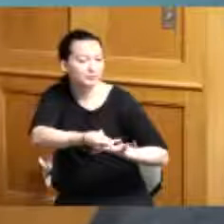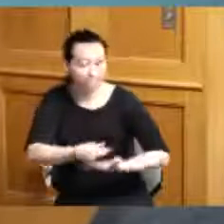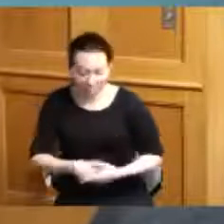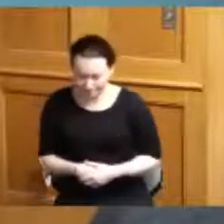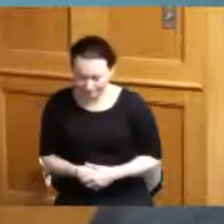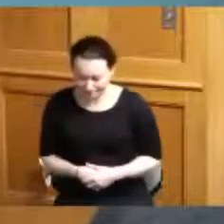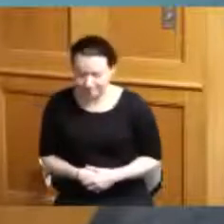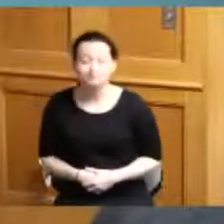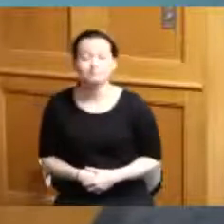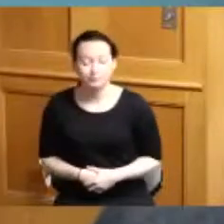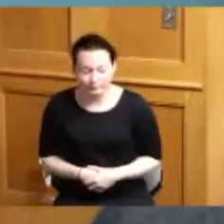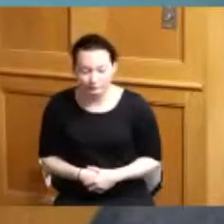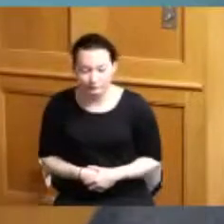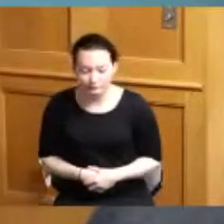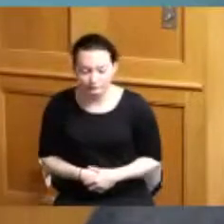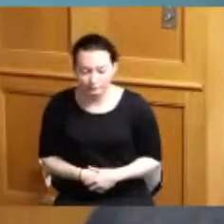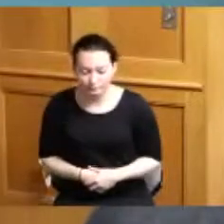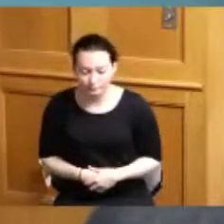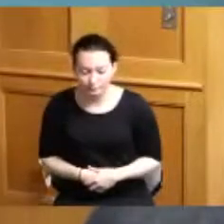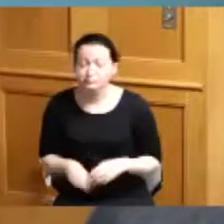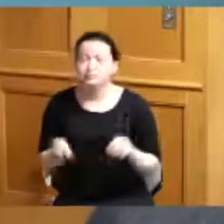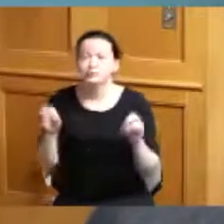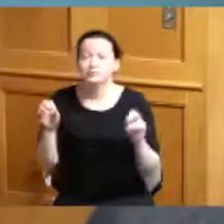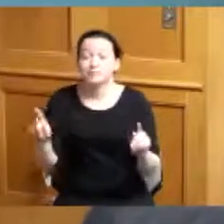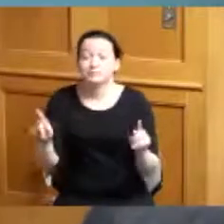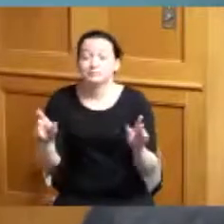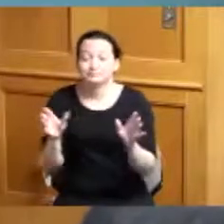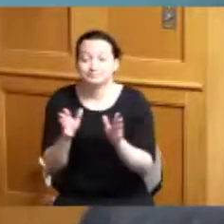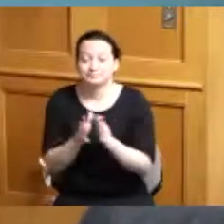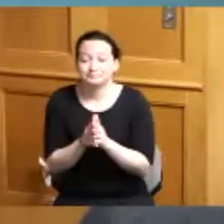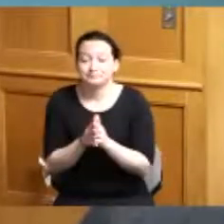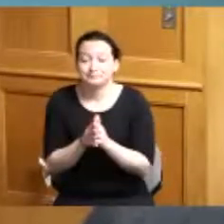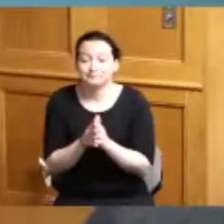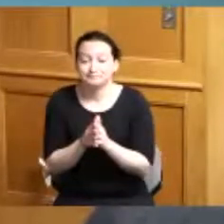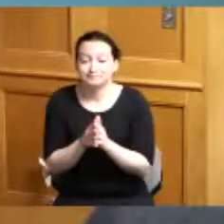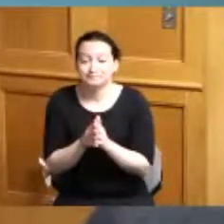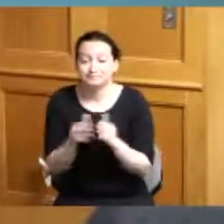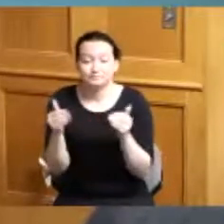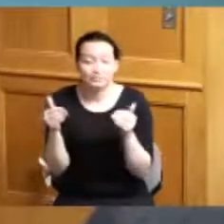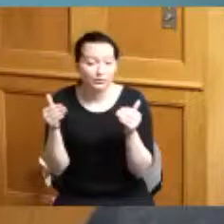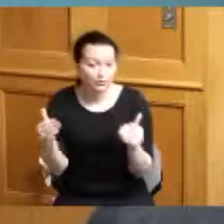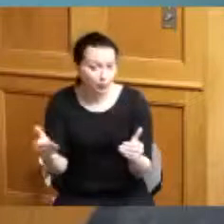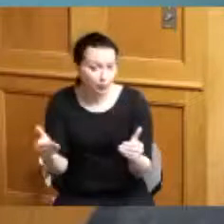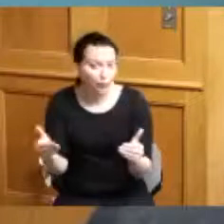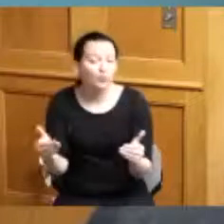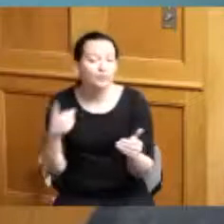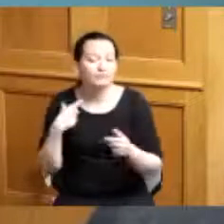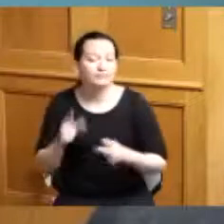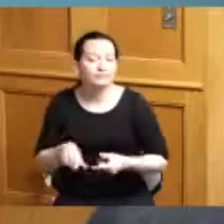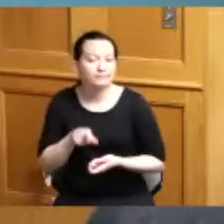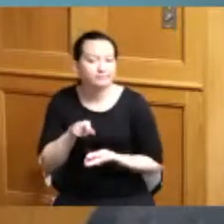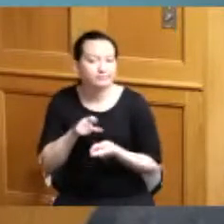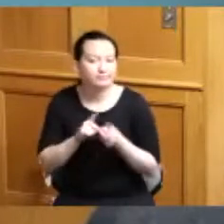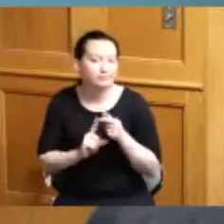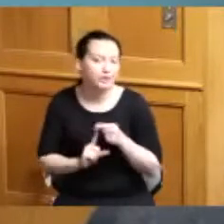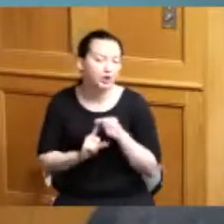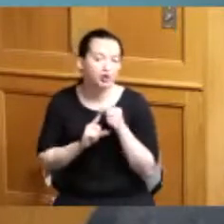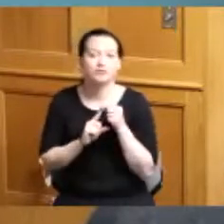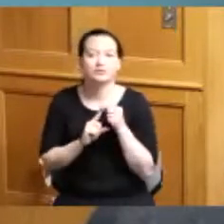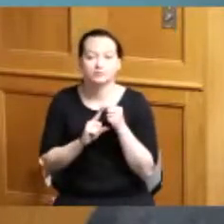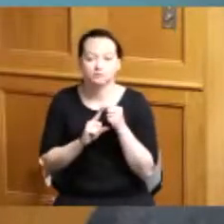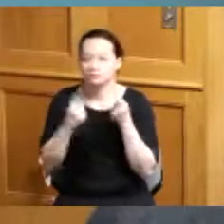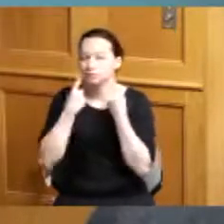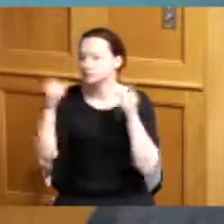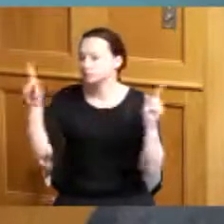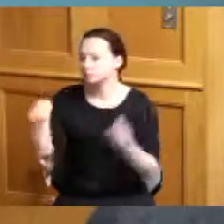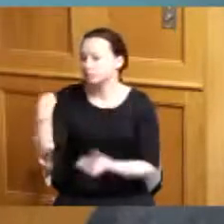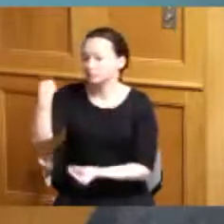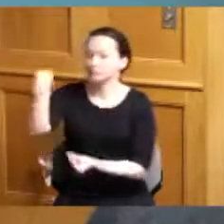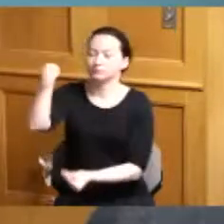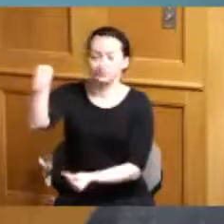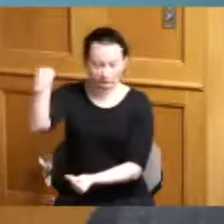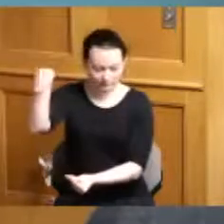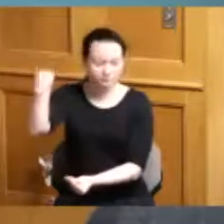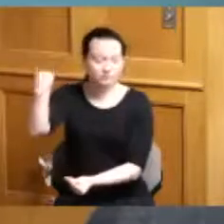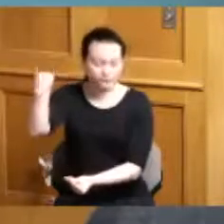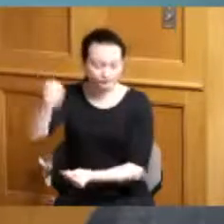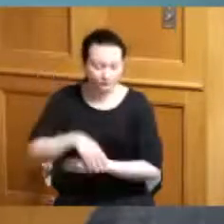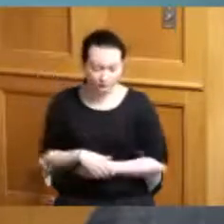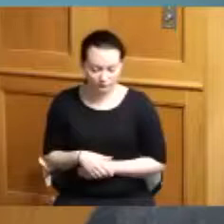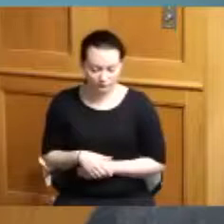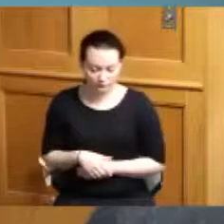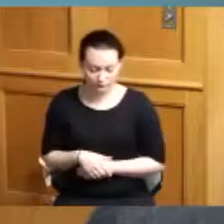okay we're going to we're going to move forward we do have a special proclamation of for the passing